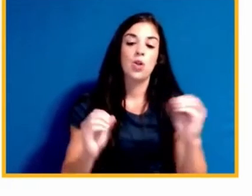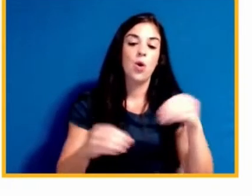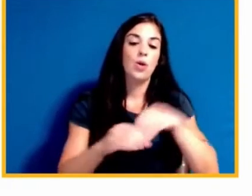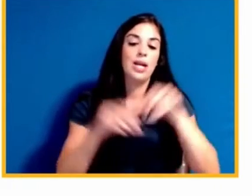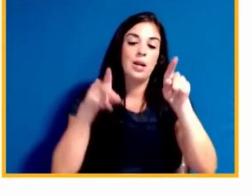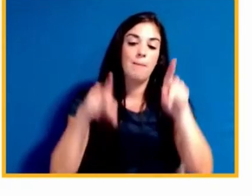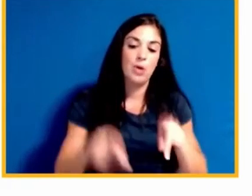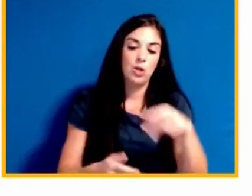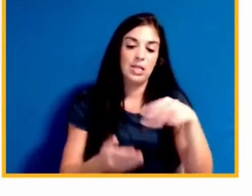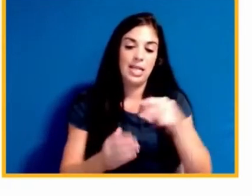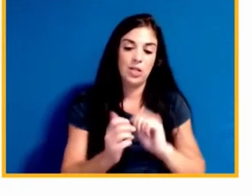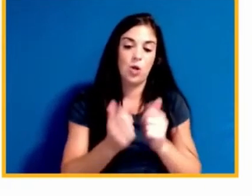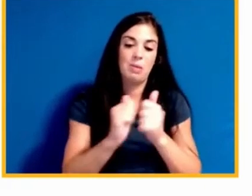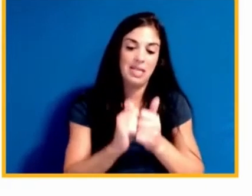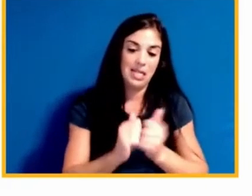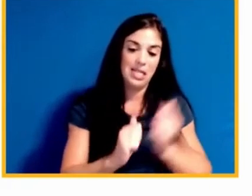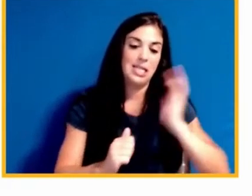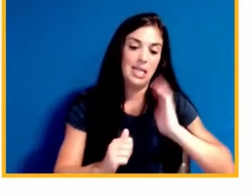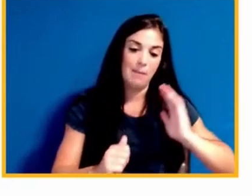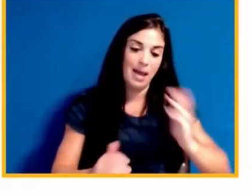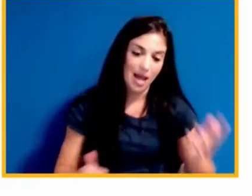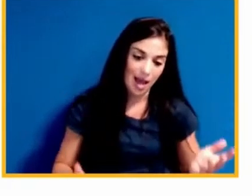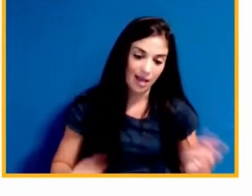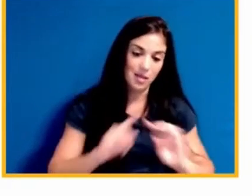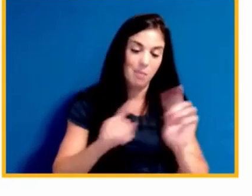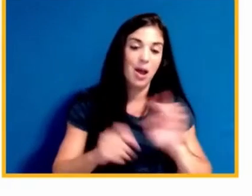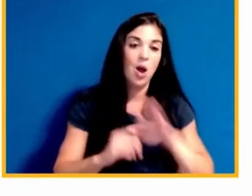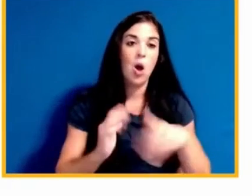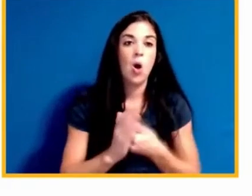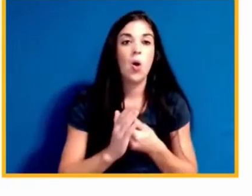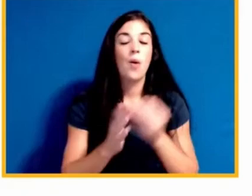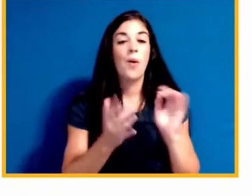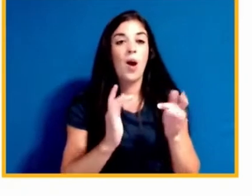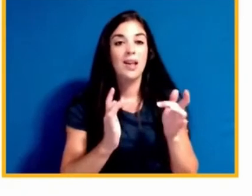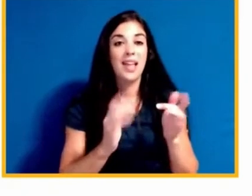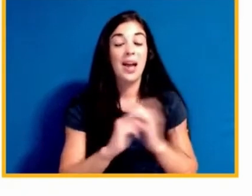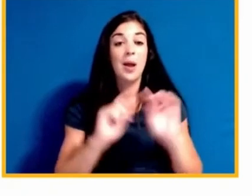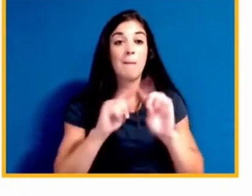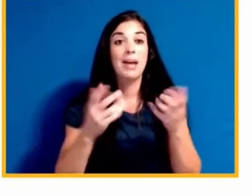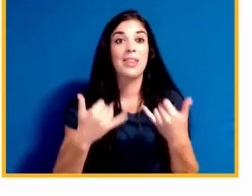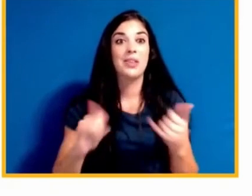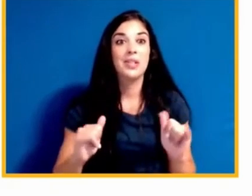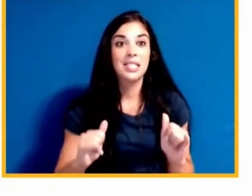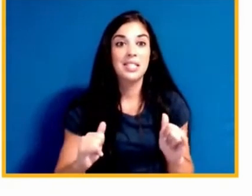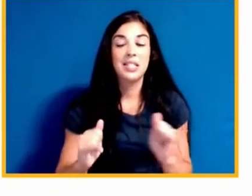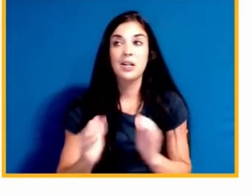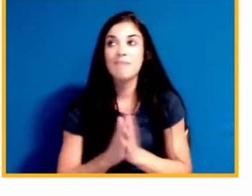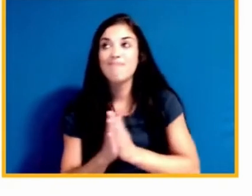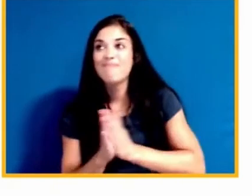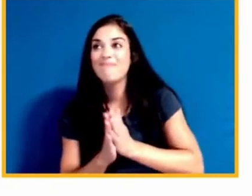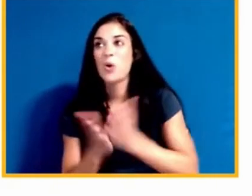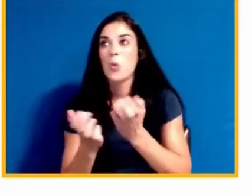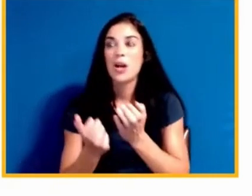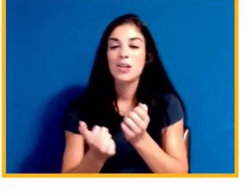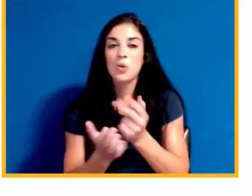not like they could have gone to an in-person competition, but because they're still hungry to improve, still hungry to perform